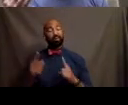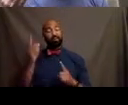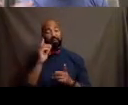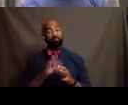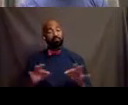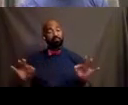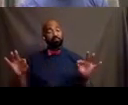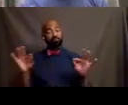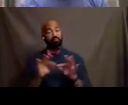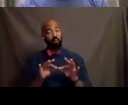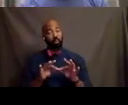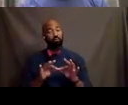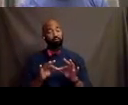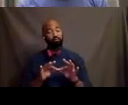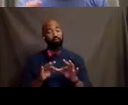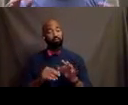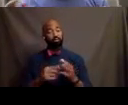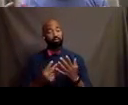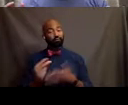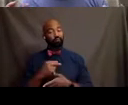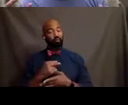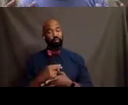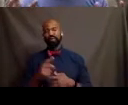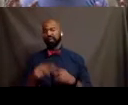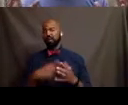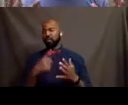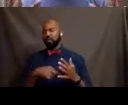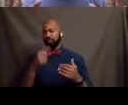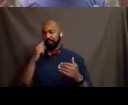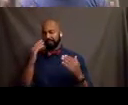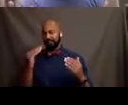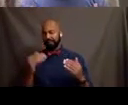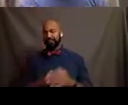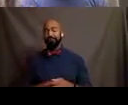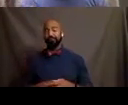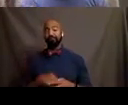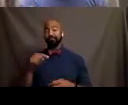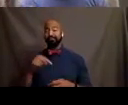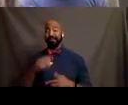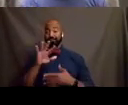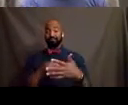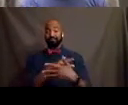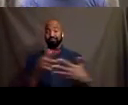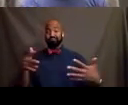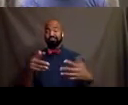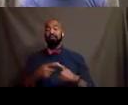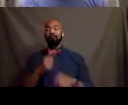So this is from WPATH and this really succinctly illustrates the effects that we anticipate in a timeline.